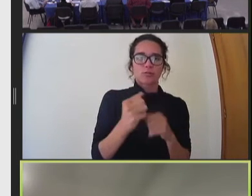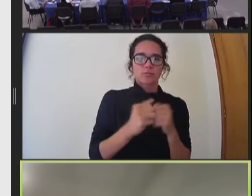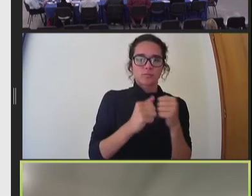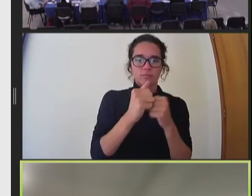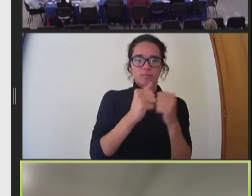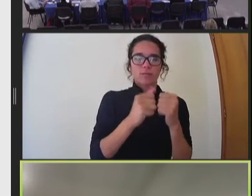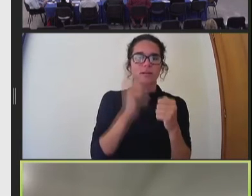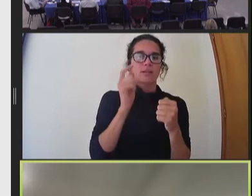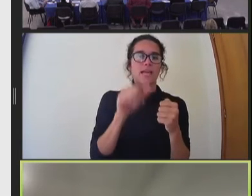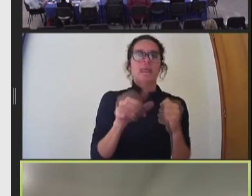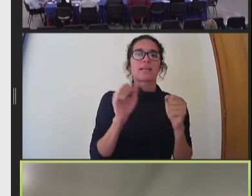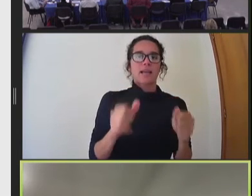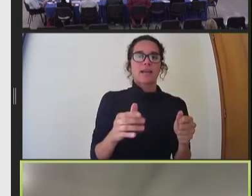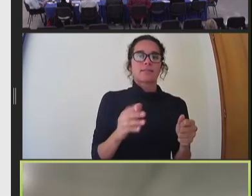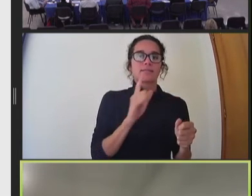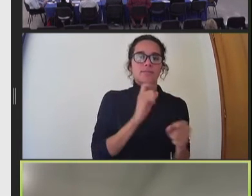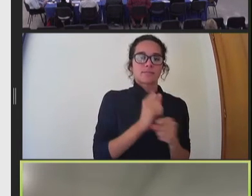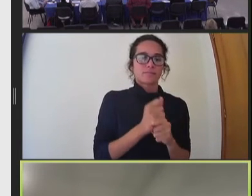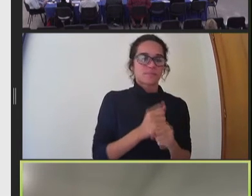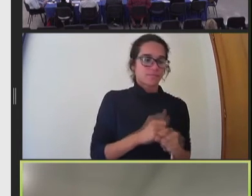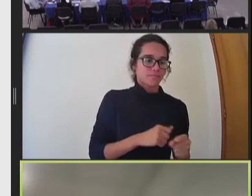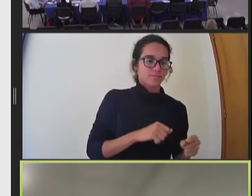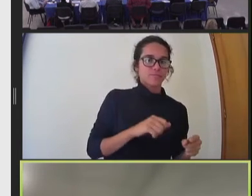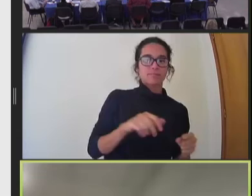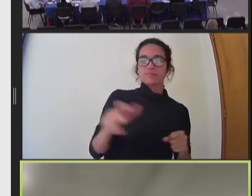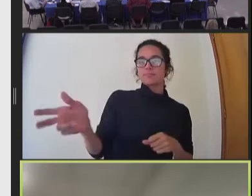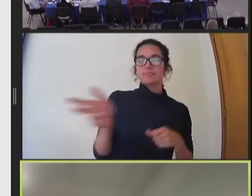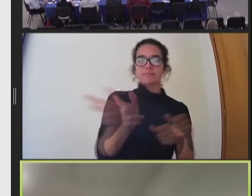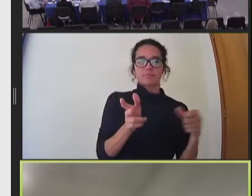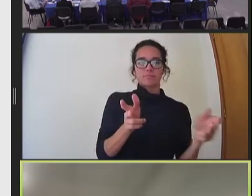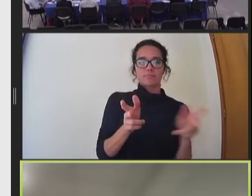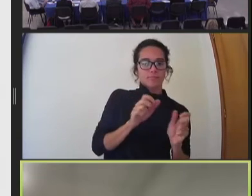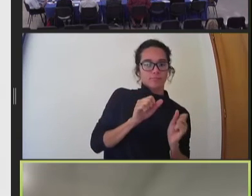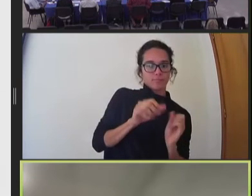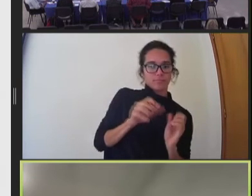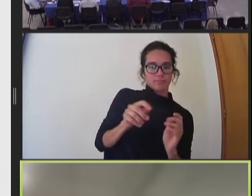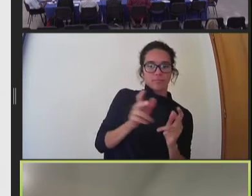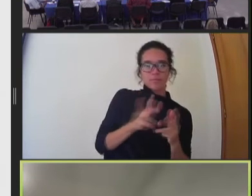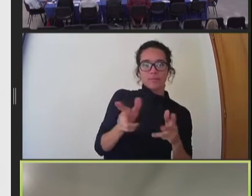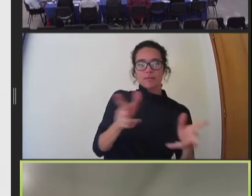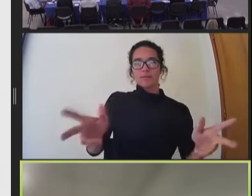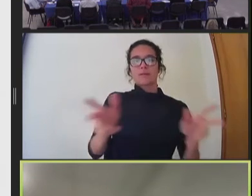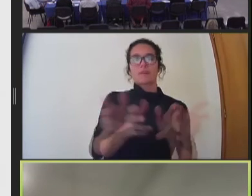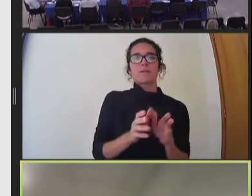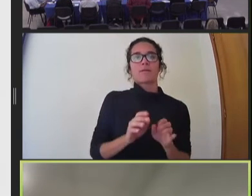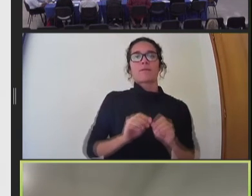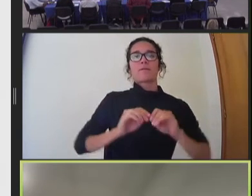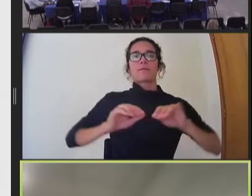to deliver the vaccine through supply chain and readiness, all the way through provider readiness.